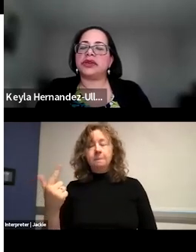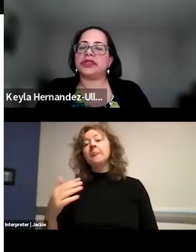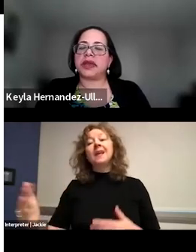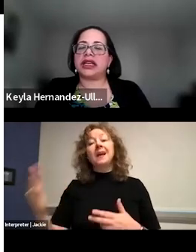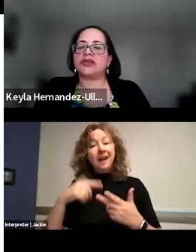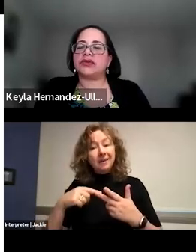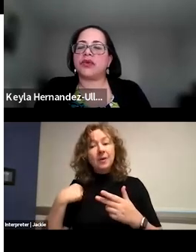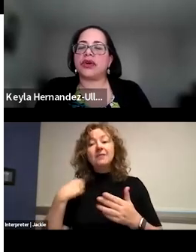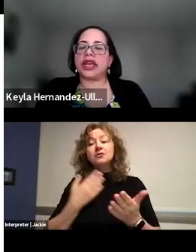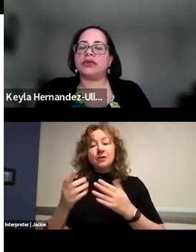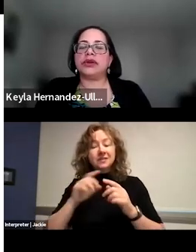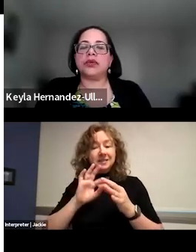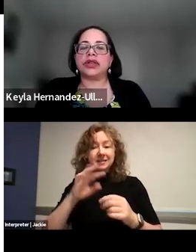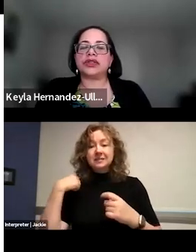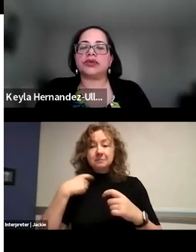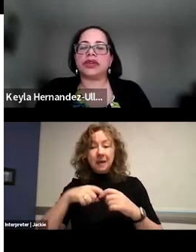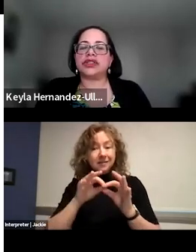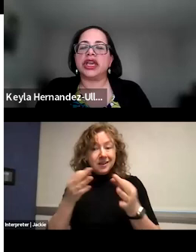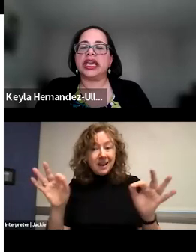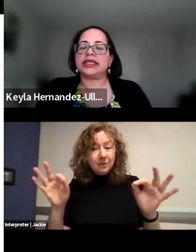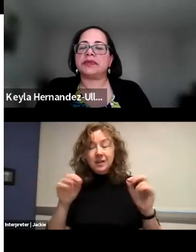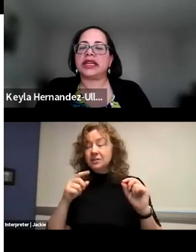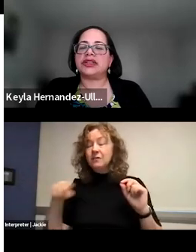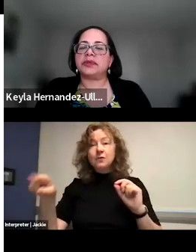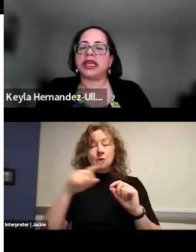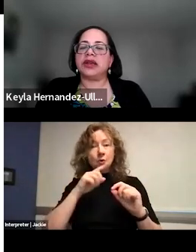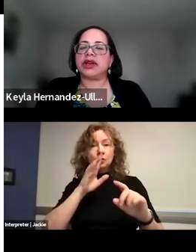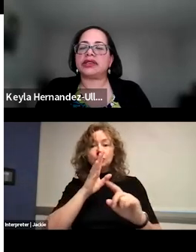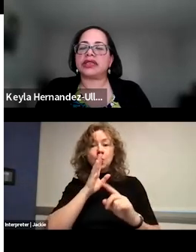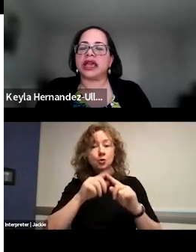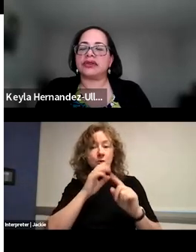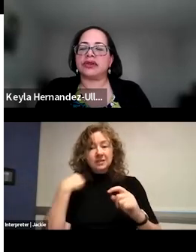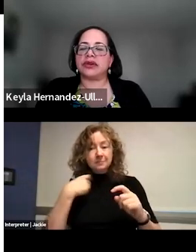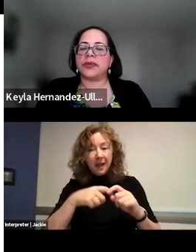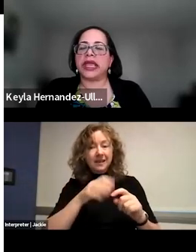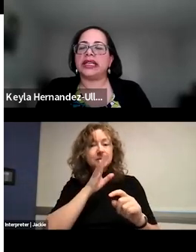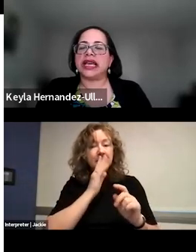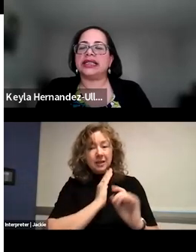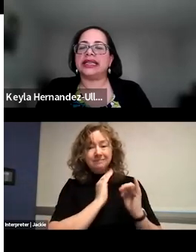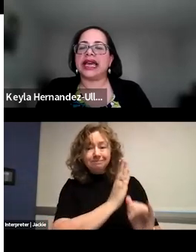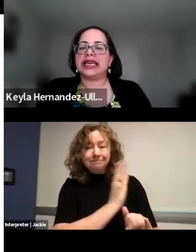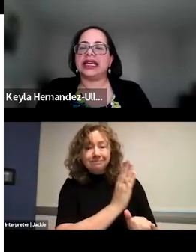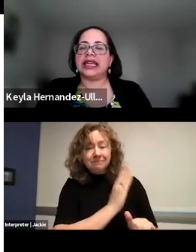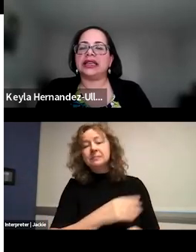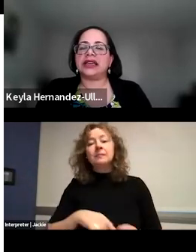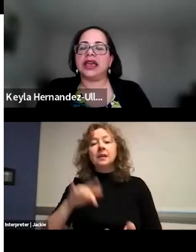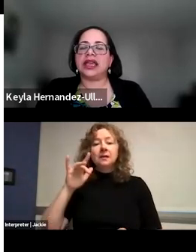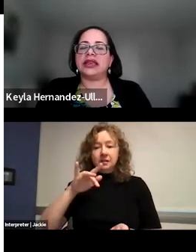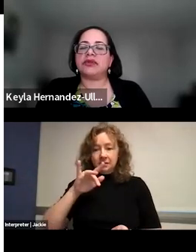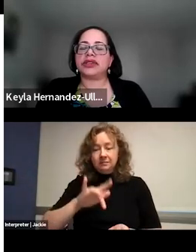Keyla Hernandez-Ulloa: There are also services in available in Spanish for anyone who wants to reach a Spanish-speaking crisis. Counselor